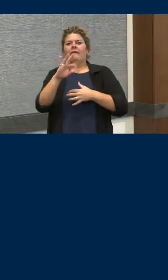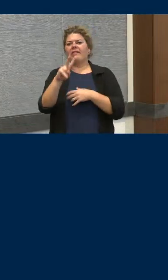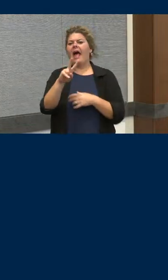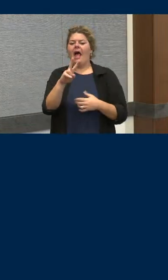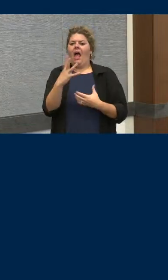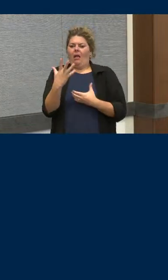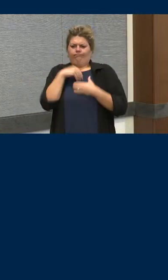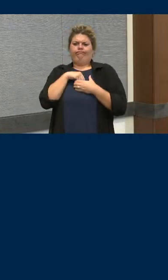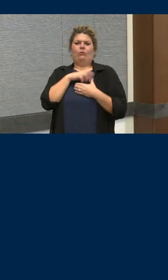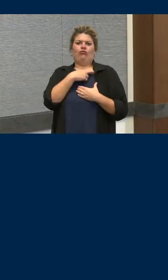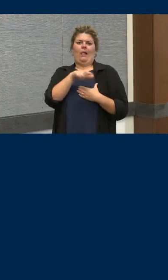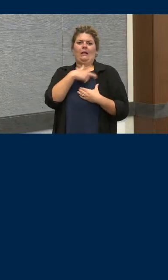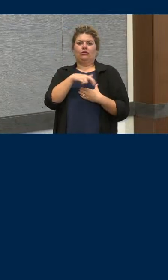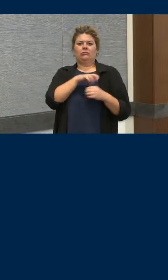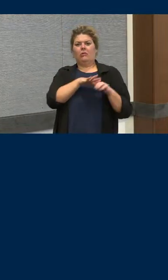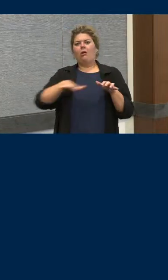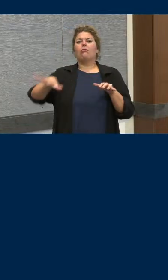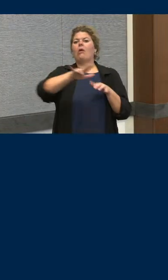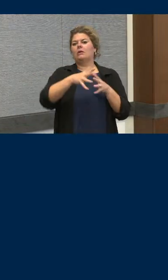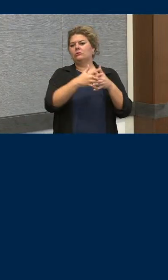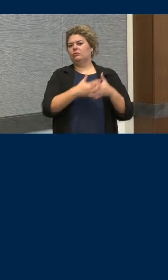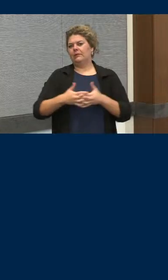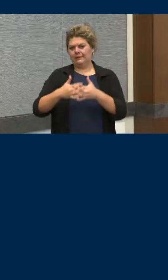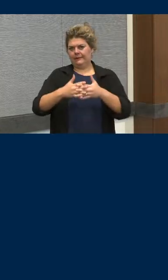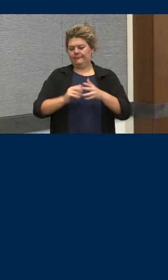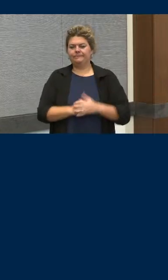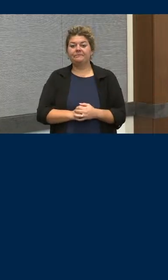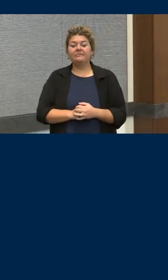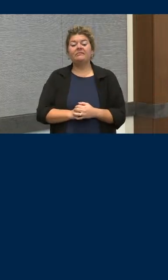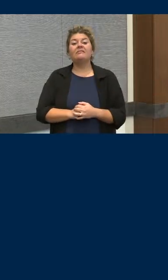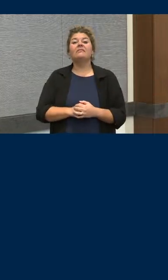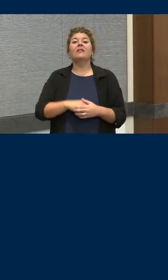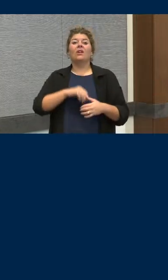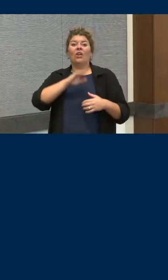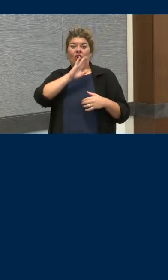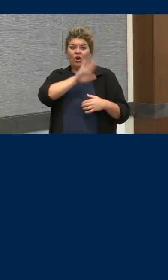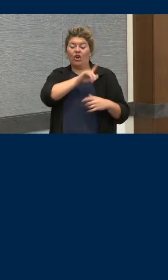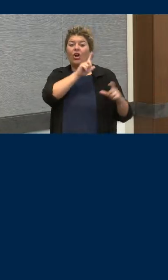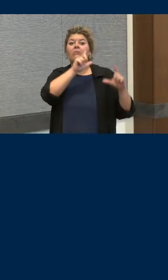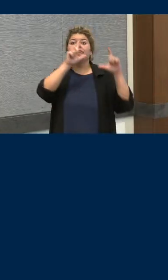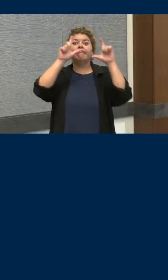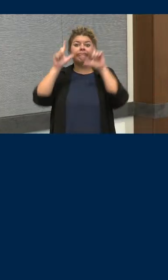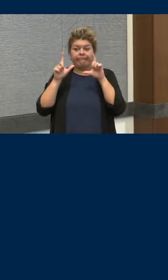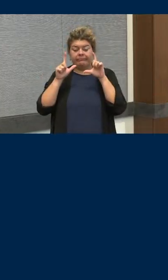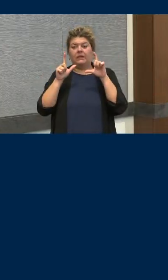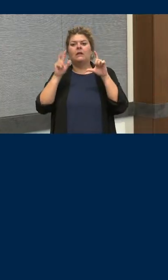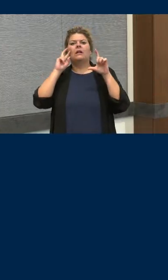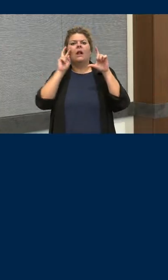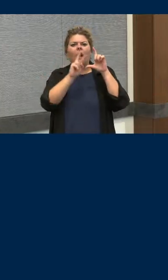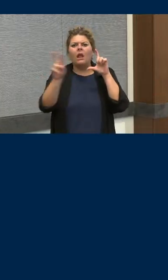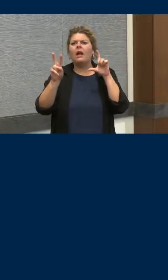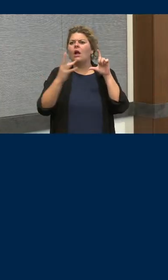Through this lens, she offers a Jewish interpretation of American culture that is as